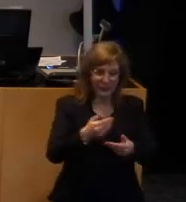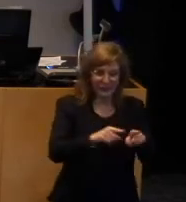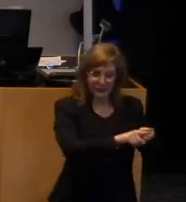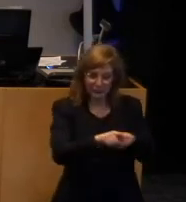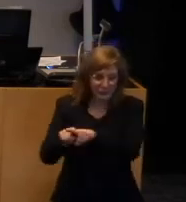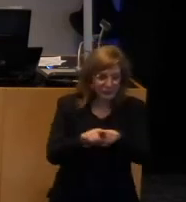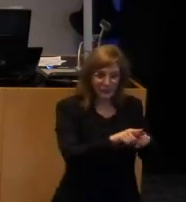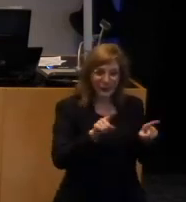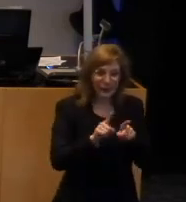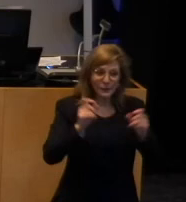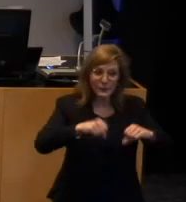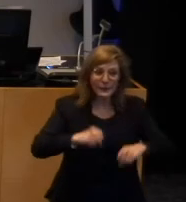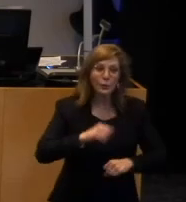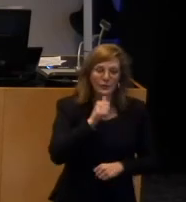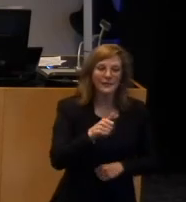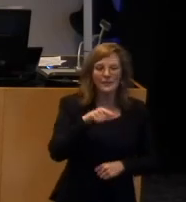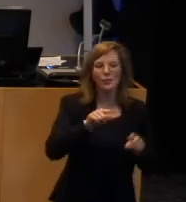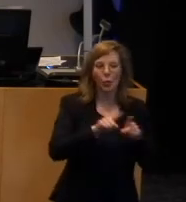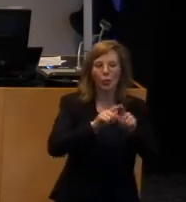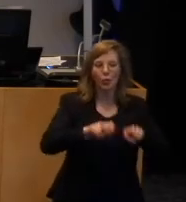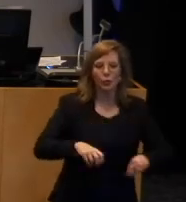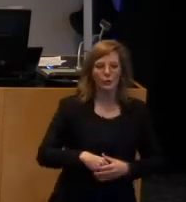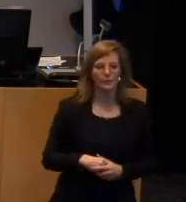So when we turn to the results and the main findings